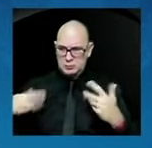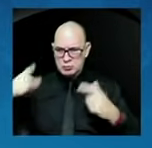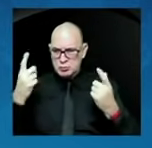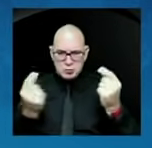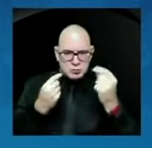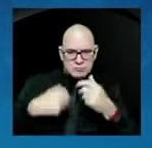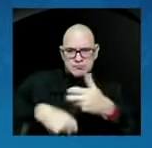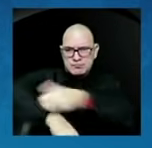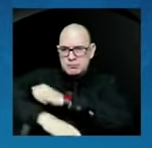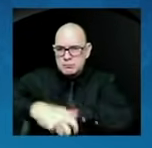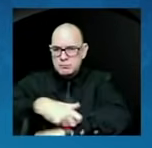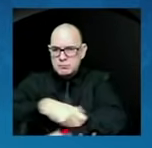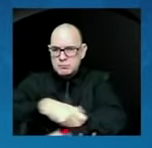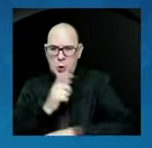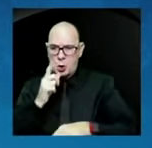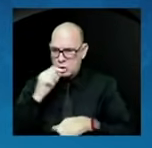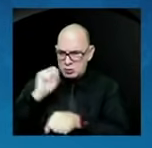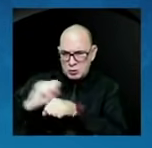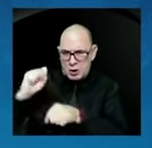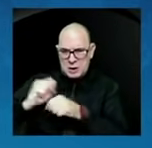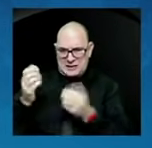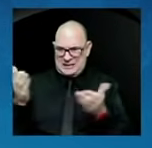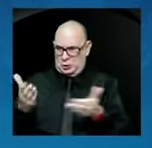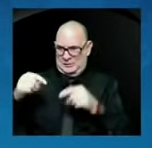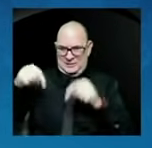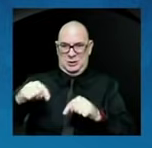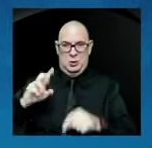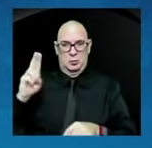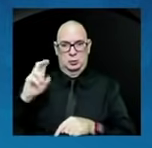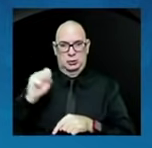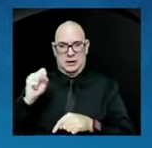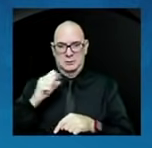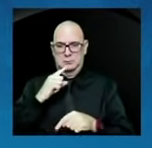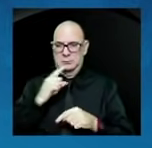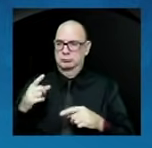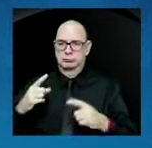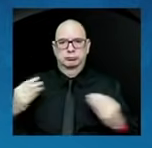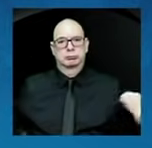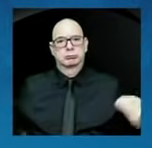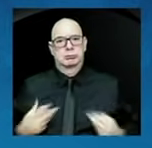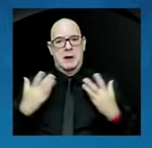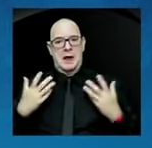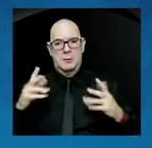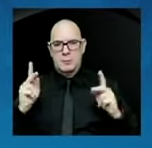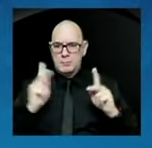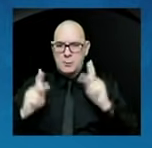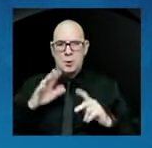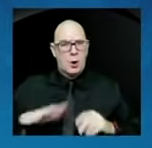NOT ONLY WHAT CAN BE DONE AND WHO DOES THAERE IE